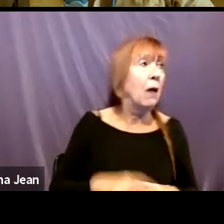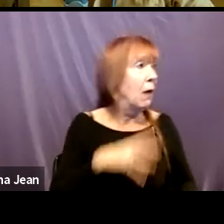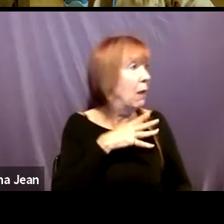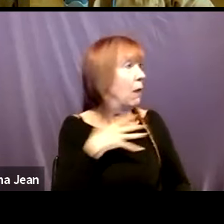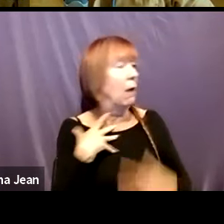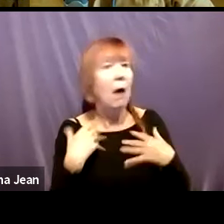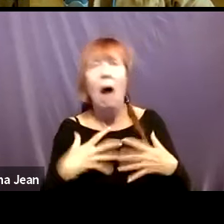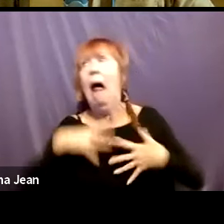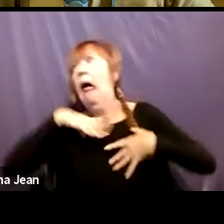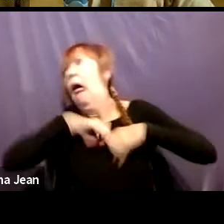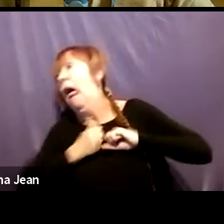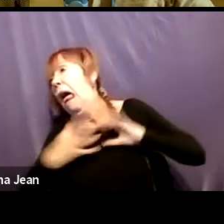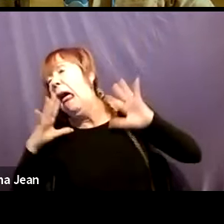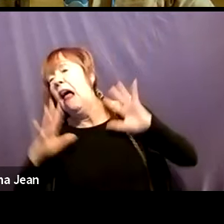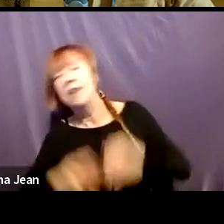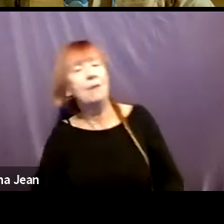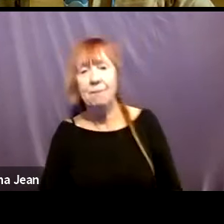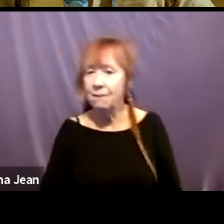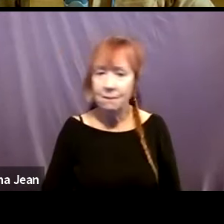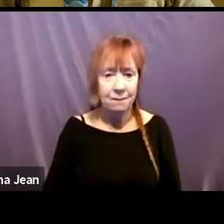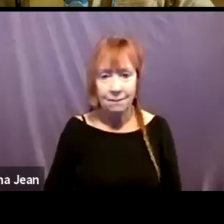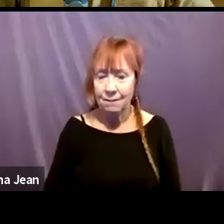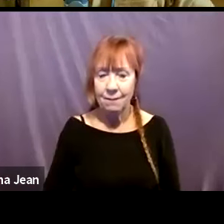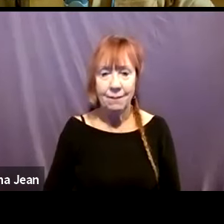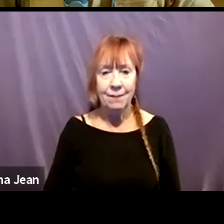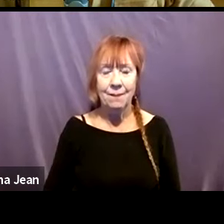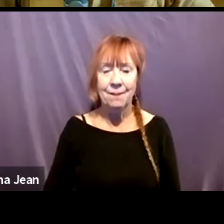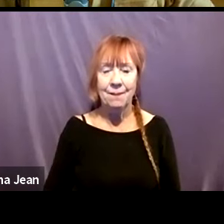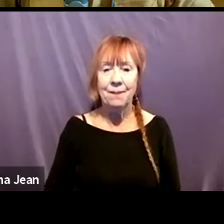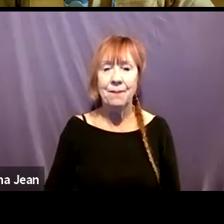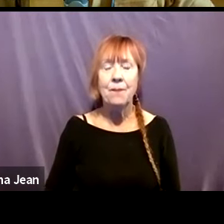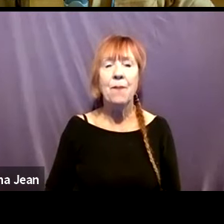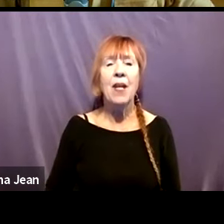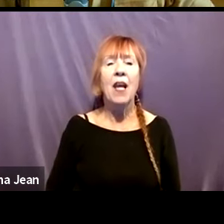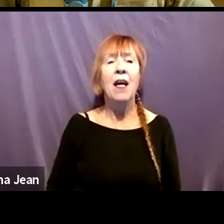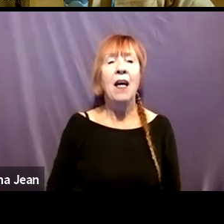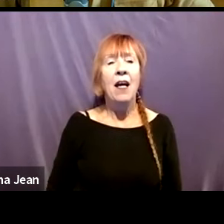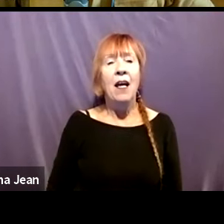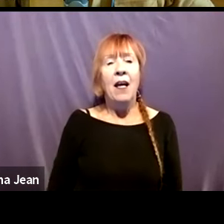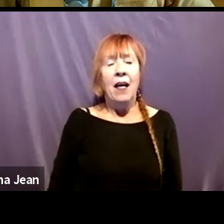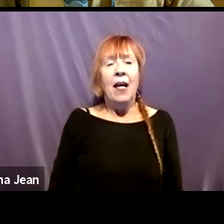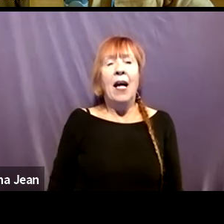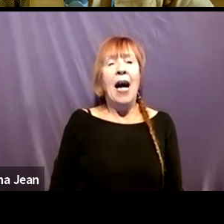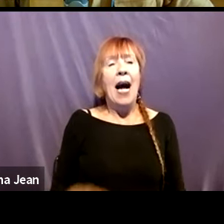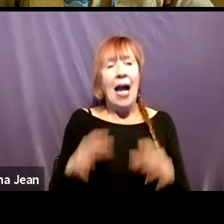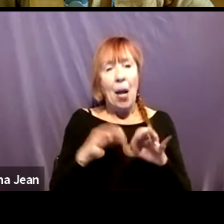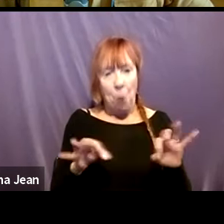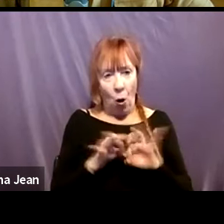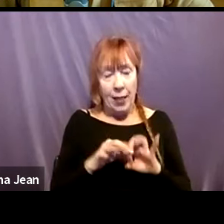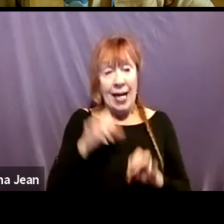You know, you're a writer, but you're always a student too. Just always take that. When I'm watching TV, or shows, or movies,